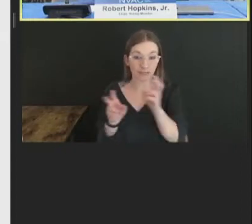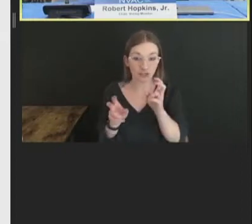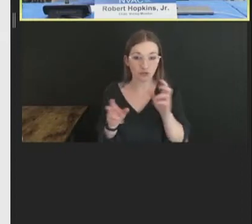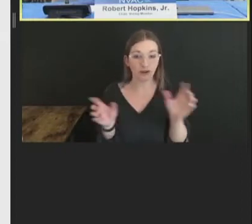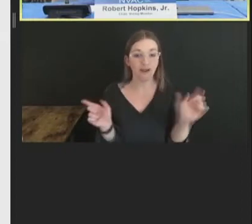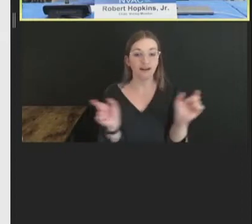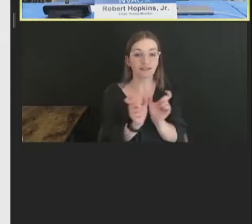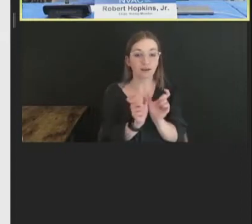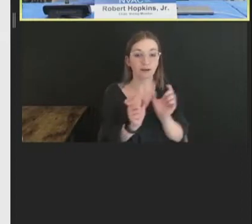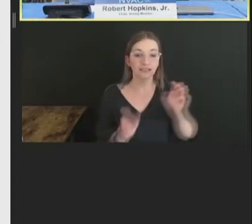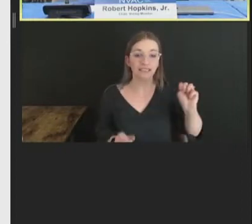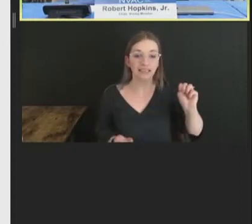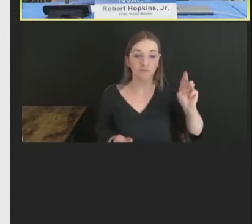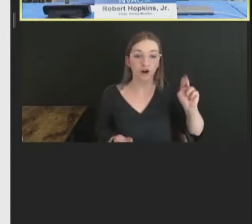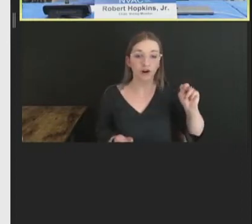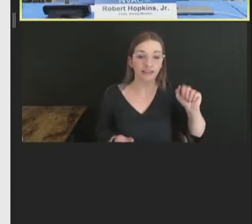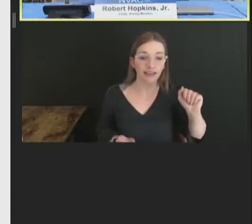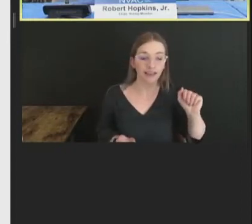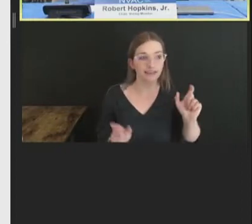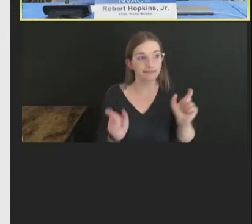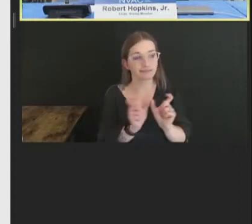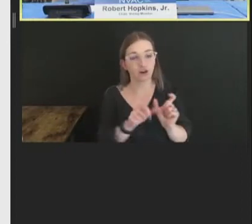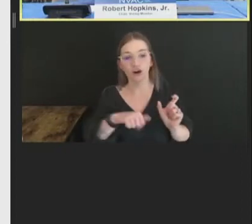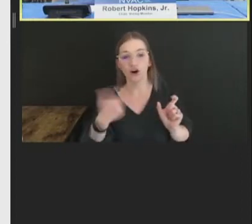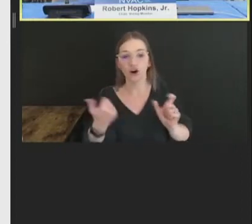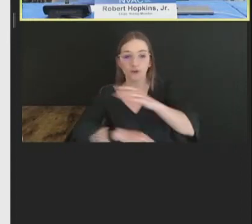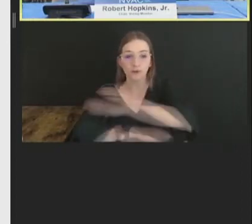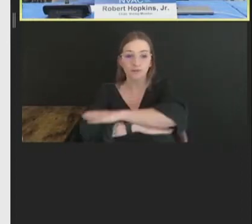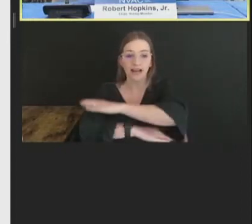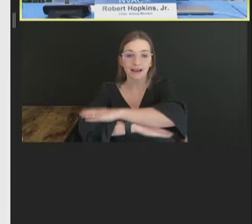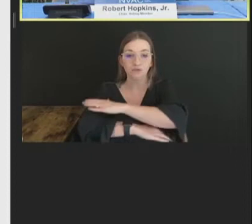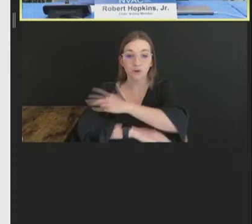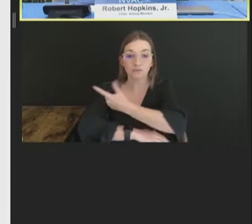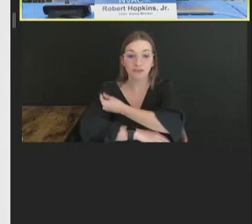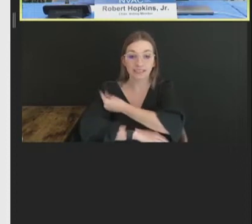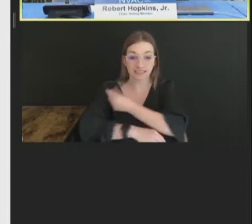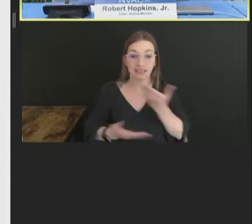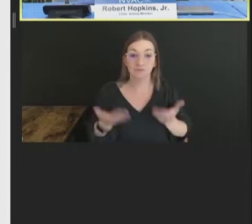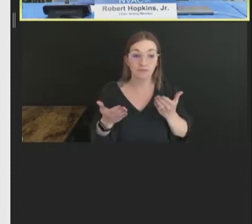different platform vaccines may provide us an advantage, particularly as we see ongoing